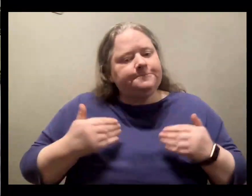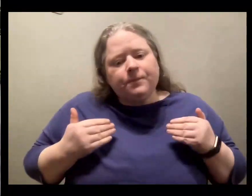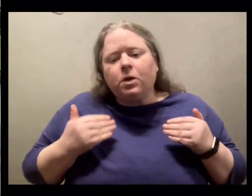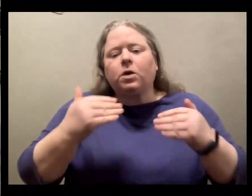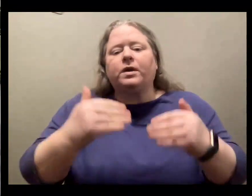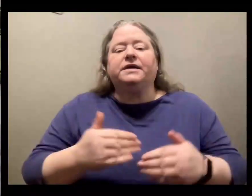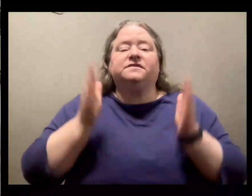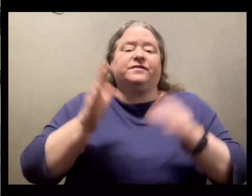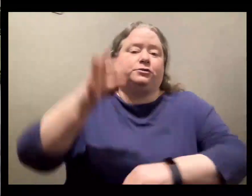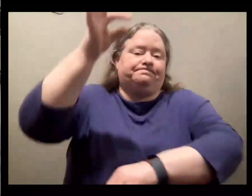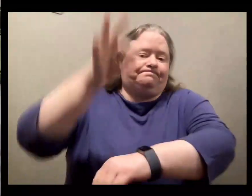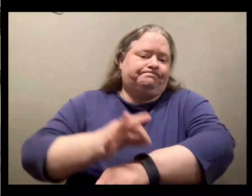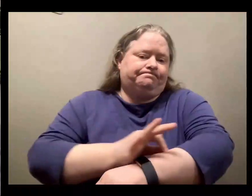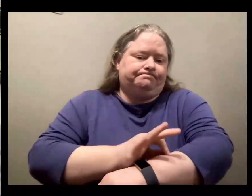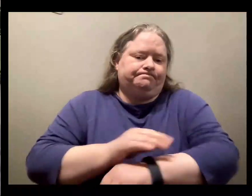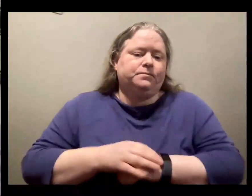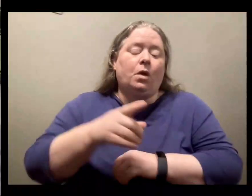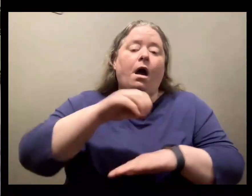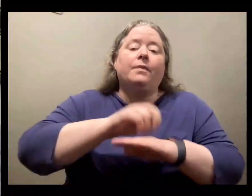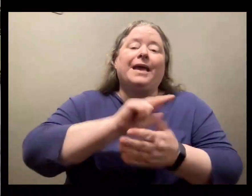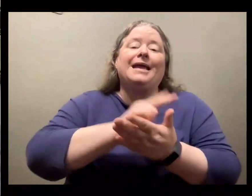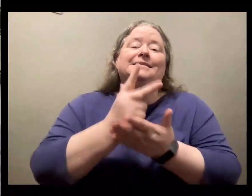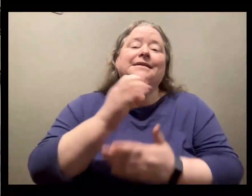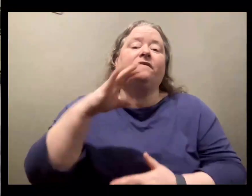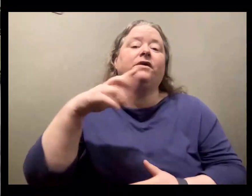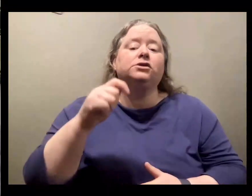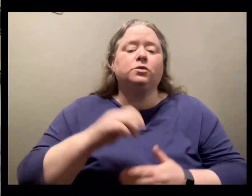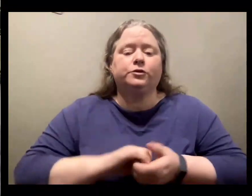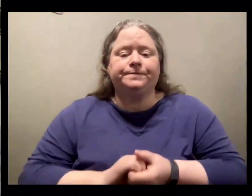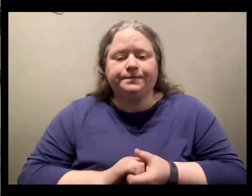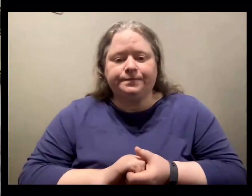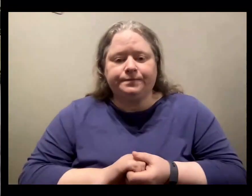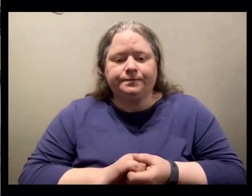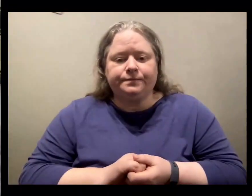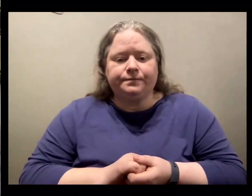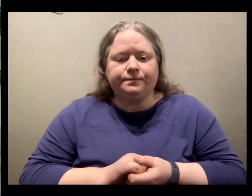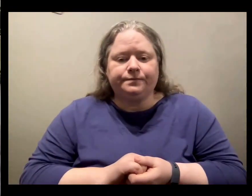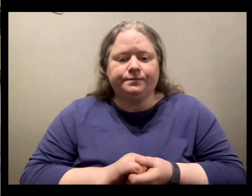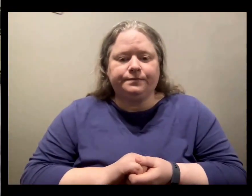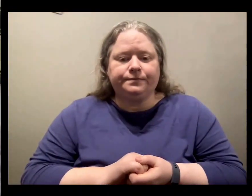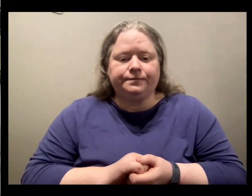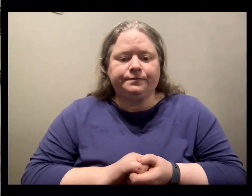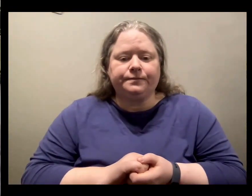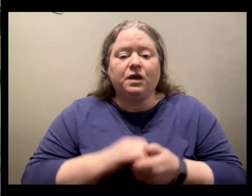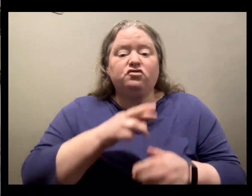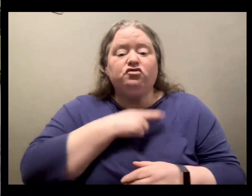So I went ahead and had the first dose. That was the 18th of October …